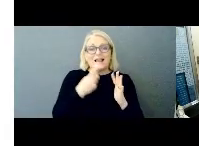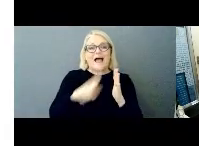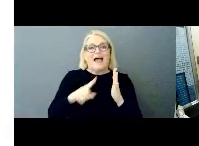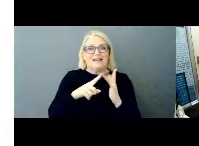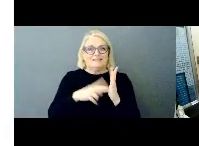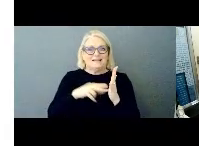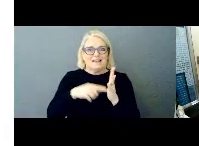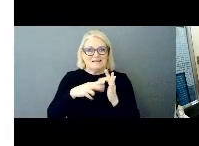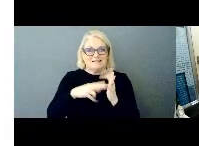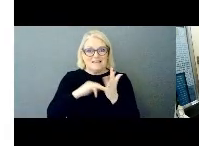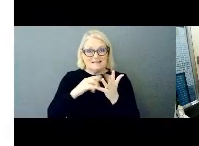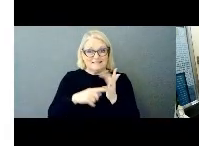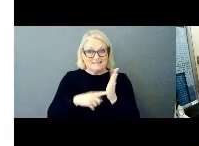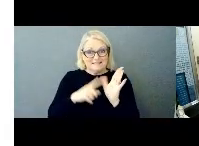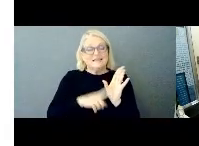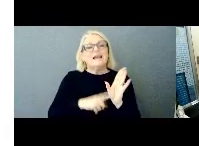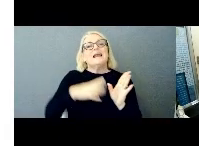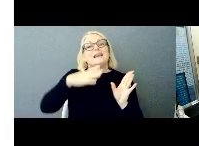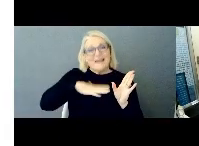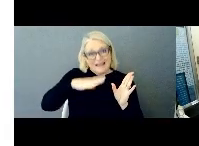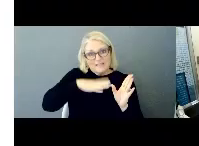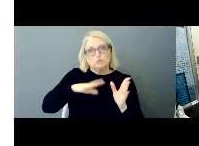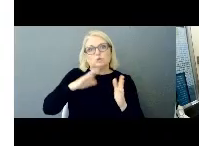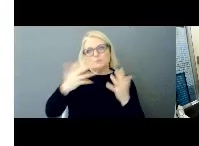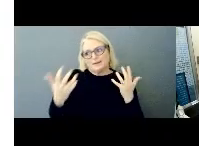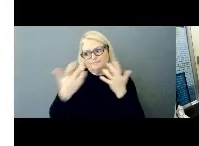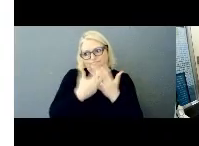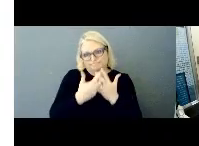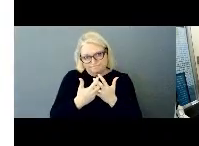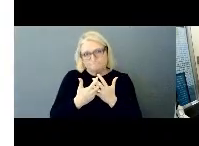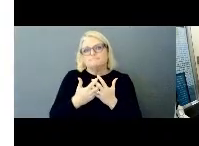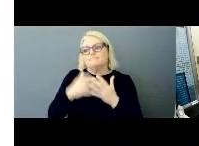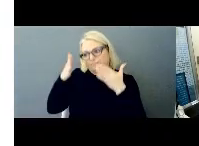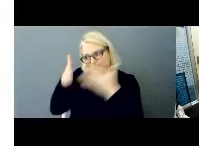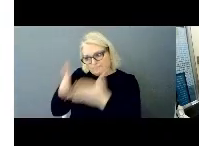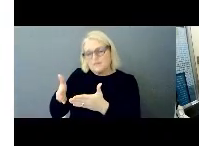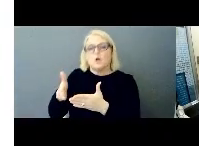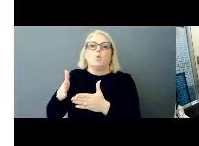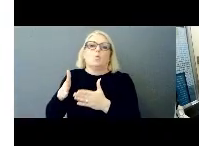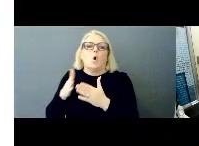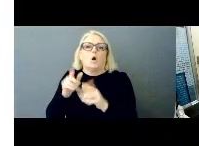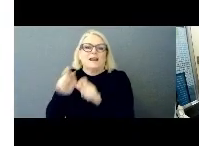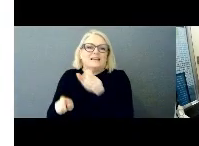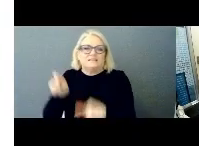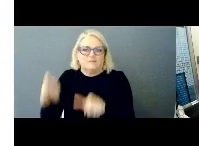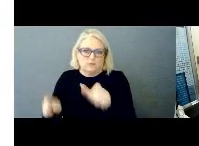needed by each individual, but from a universal base. And that is proportionate universalism.